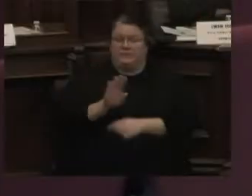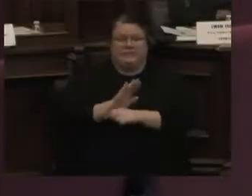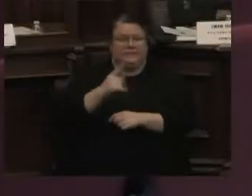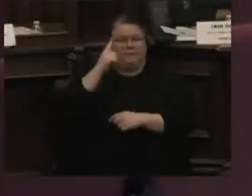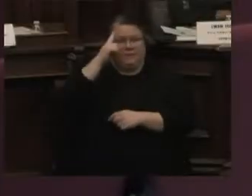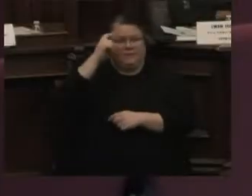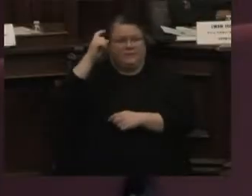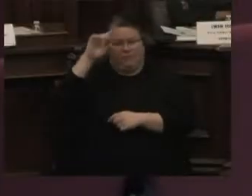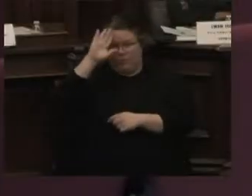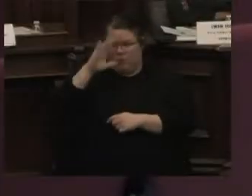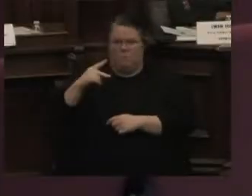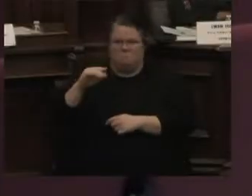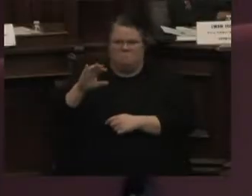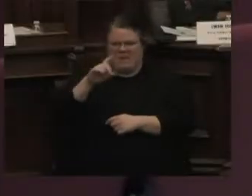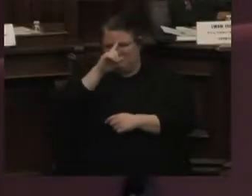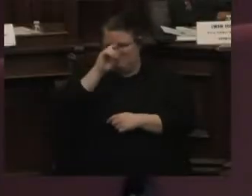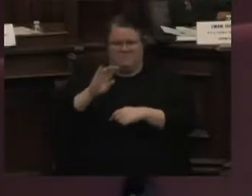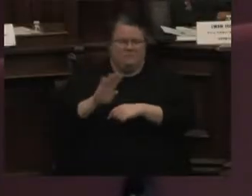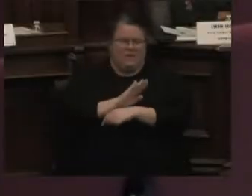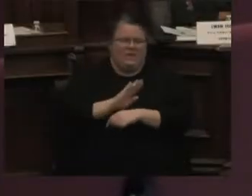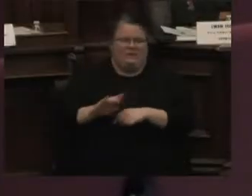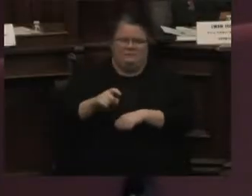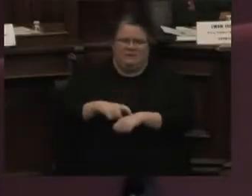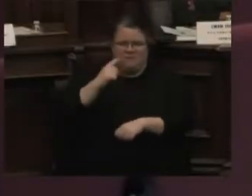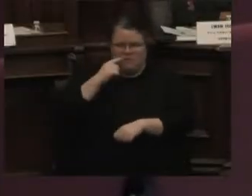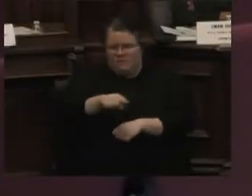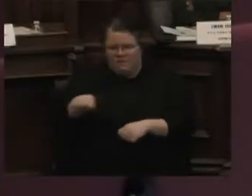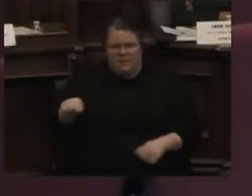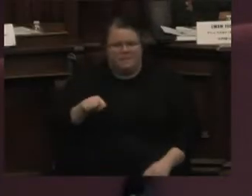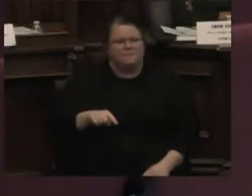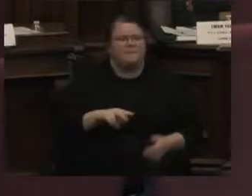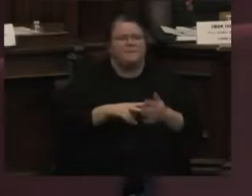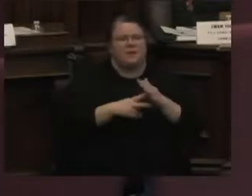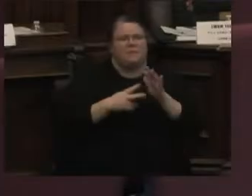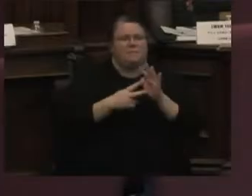Pace has been really, really busy gearing up for the summer